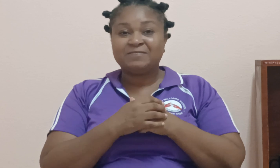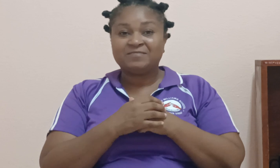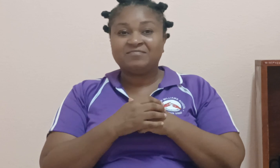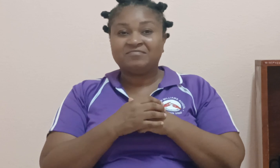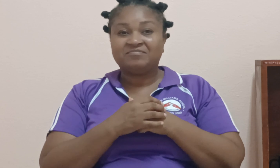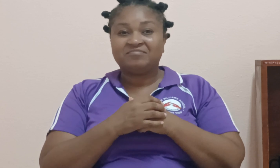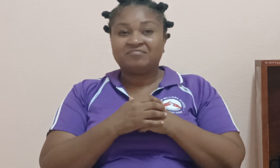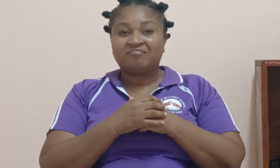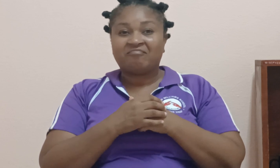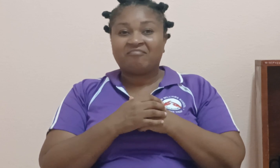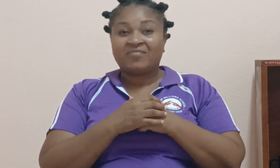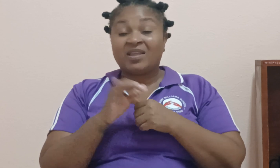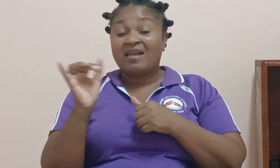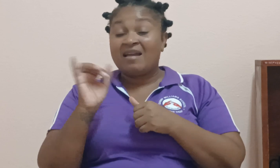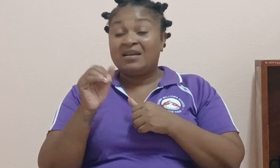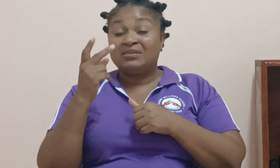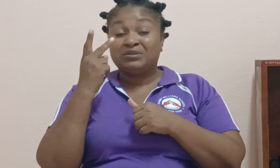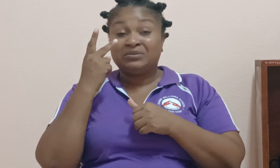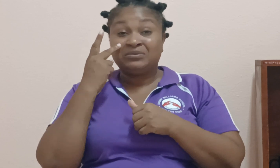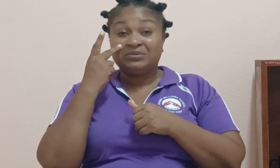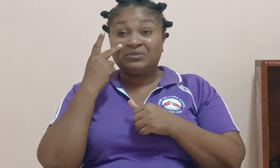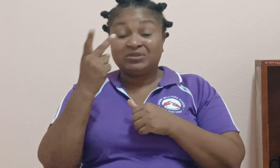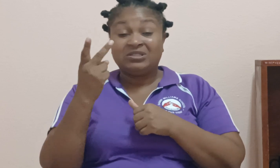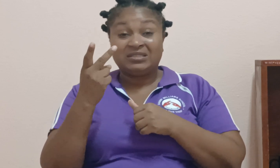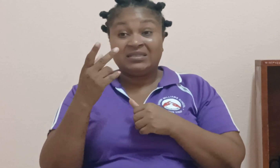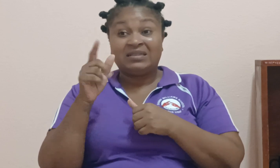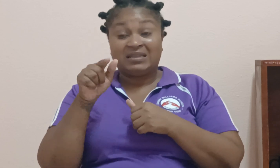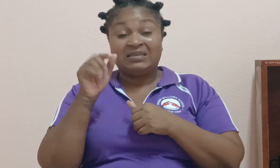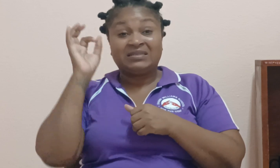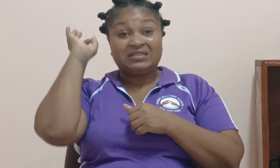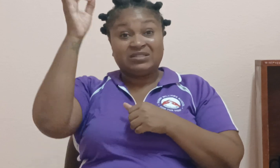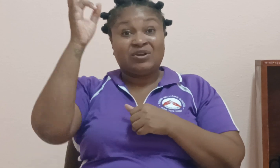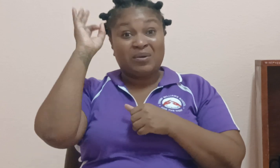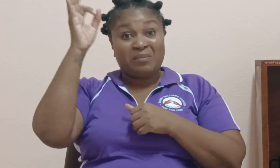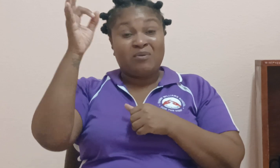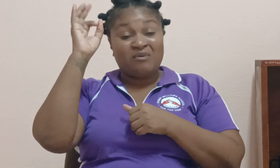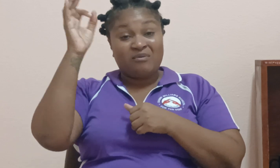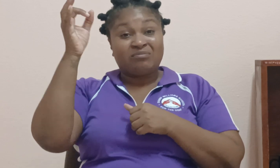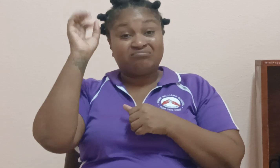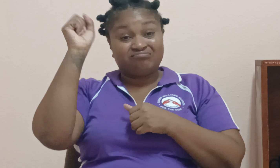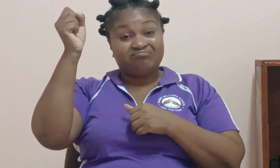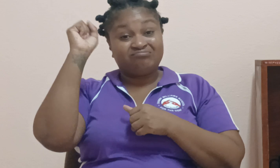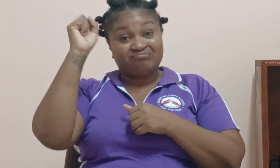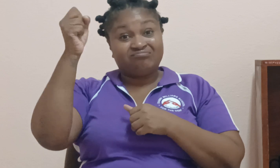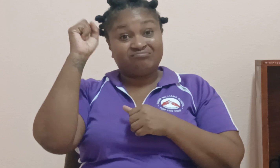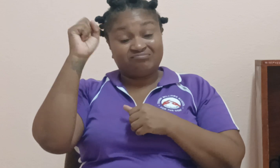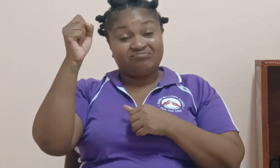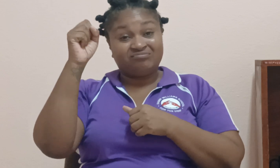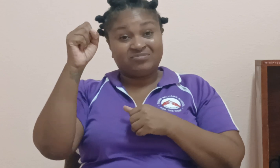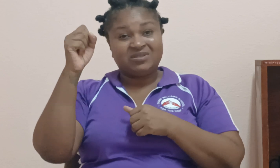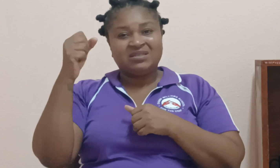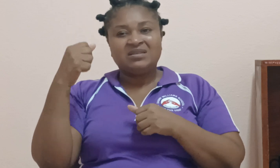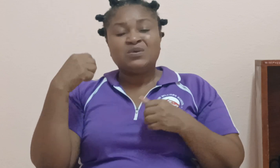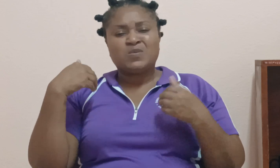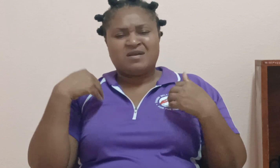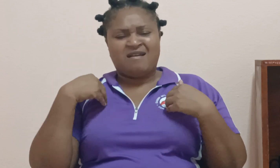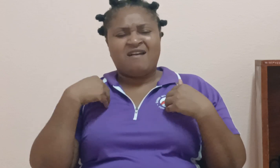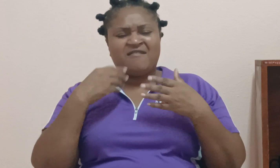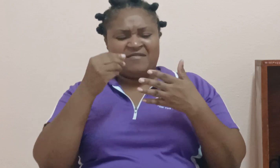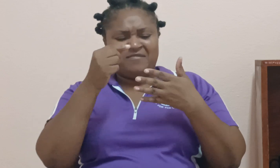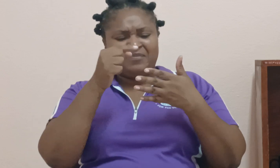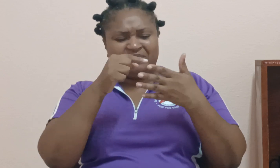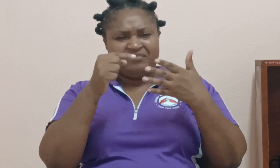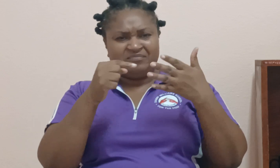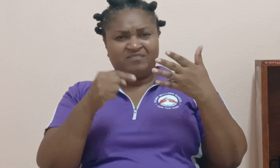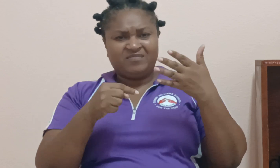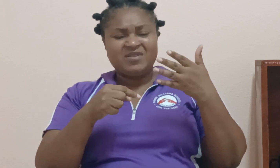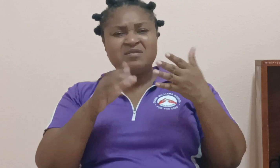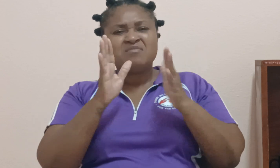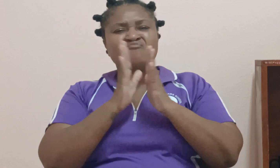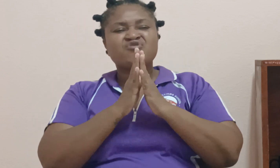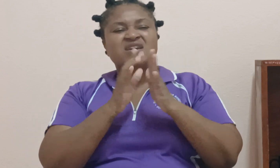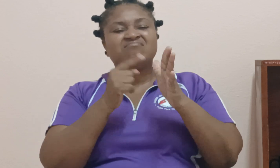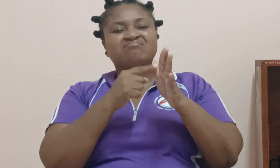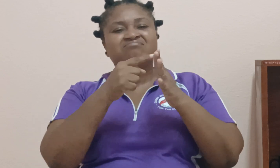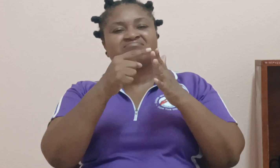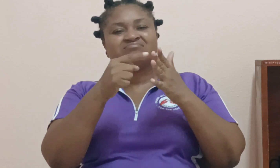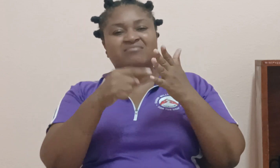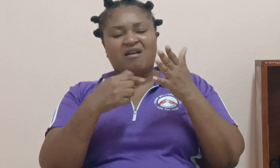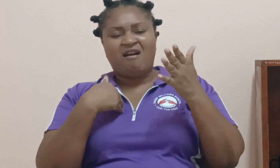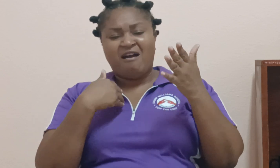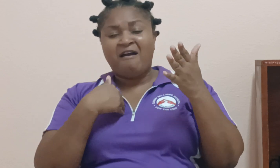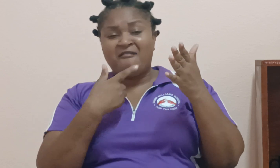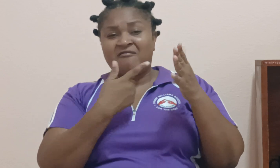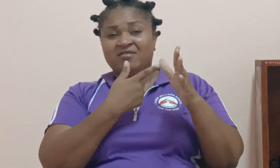As you have seen this sermon, we have some Prayer Points for you. Pray for: